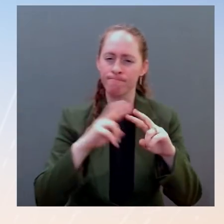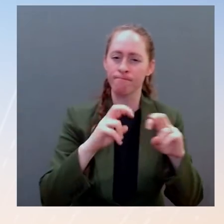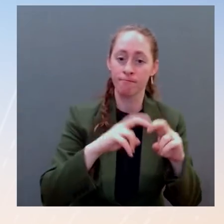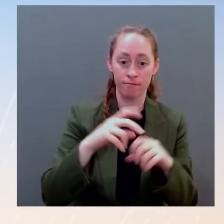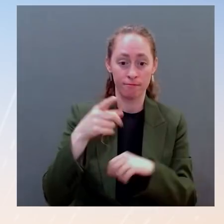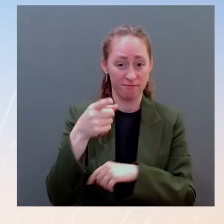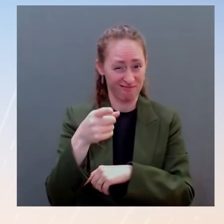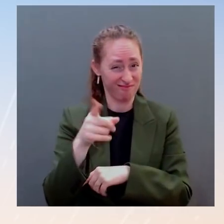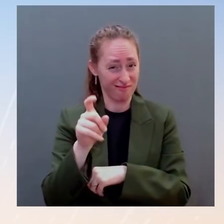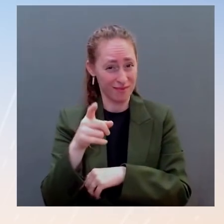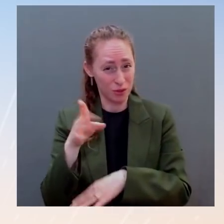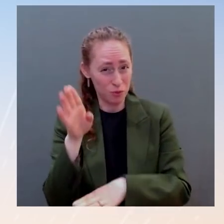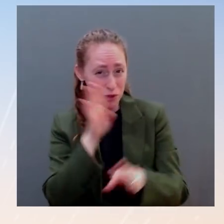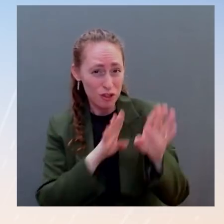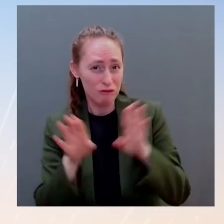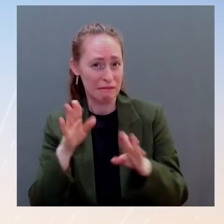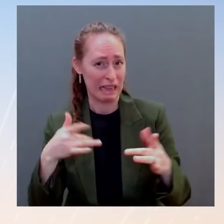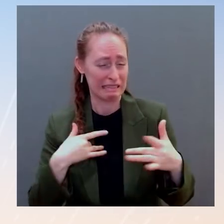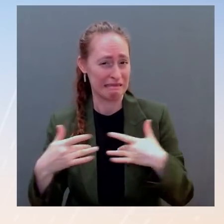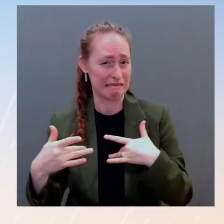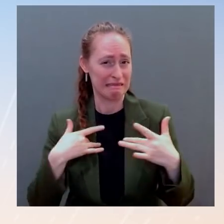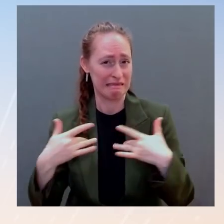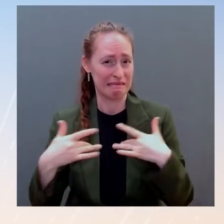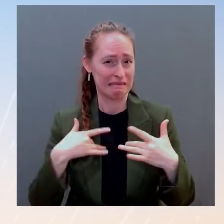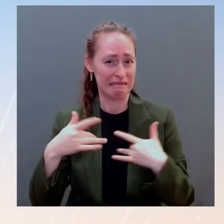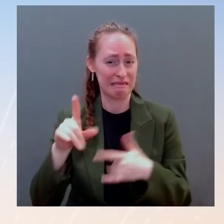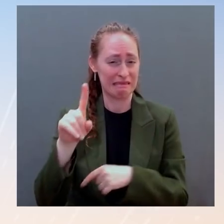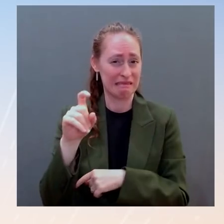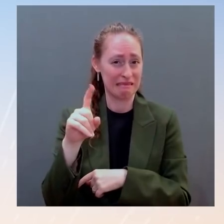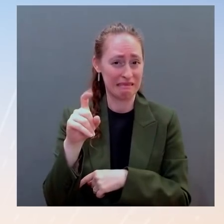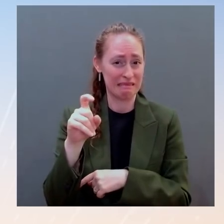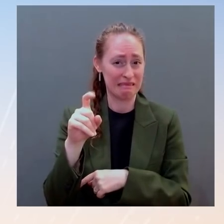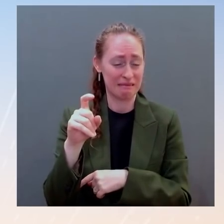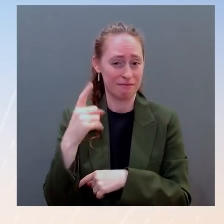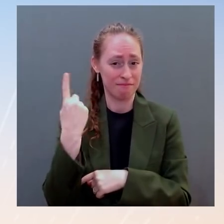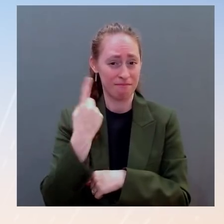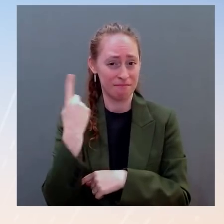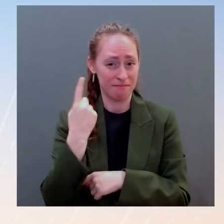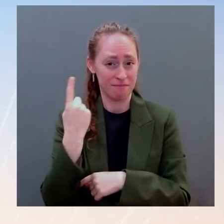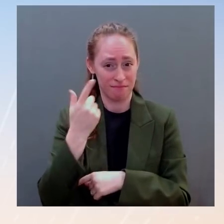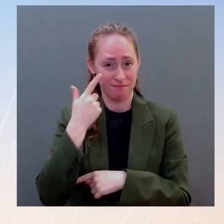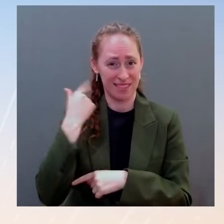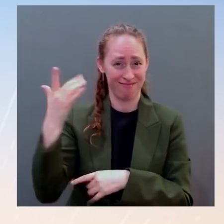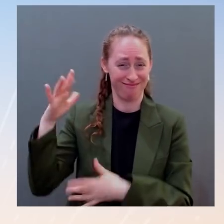a billionaire taking control of a company that -- where there's already a lot of concentration of power?